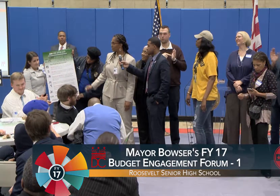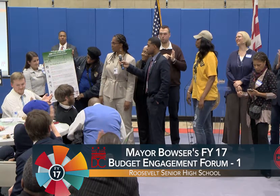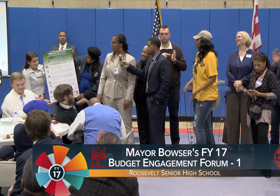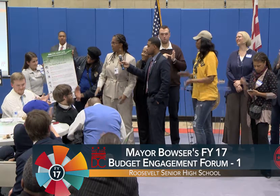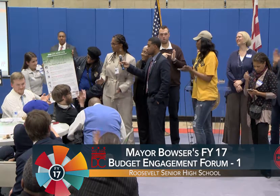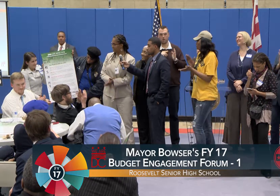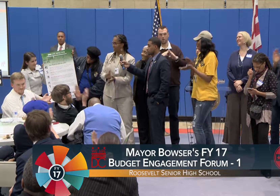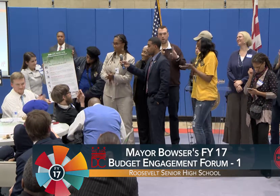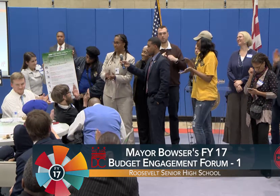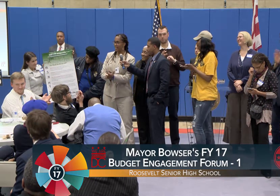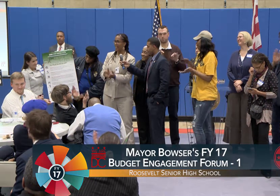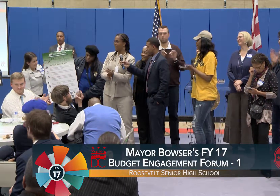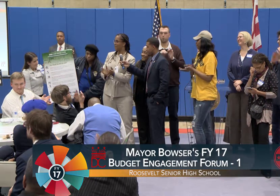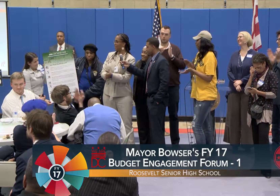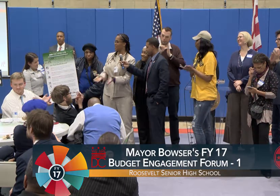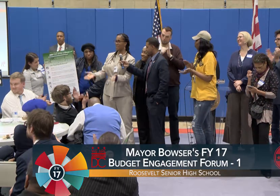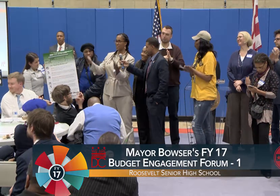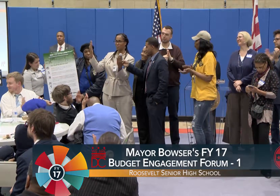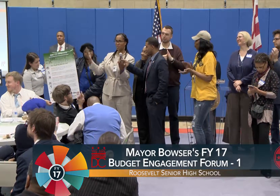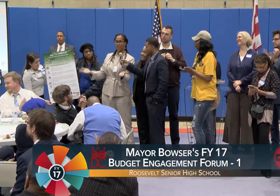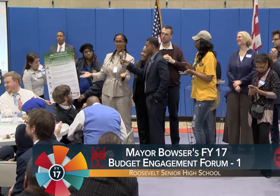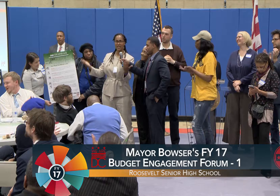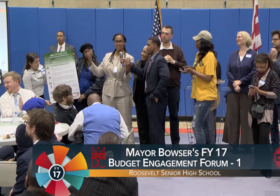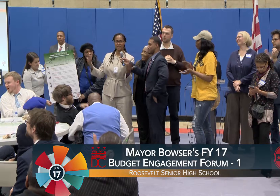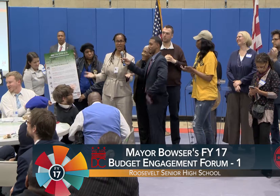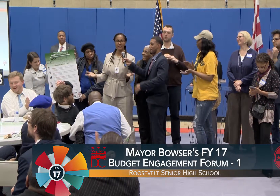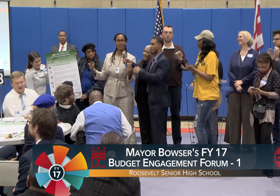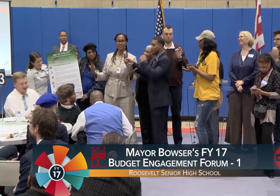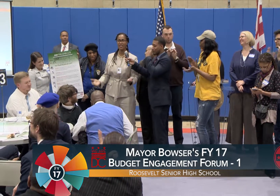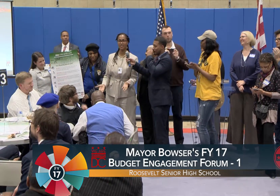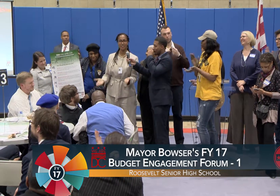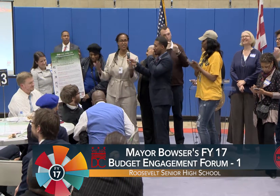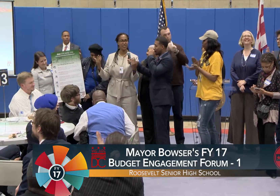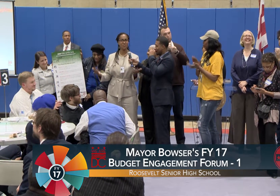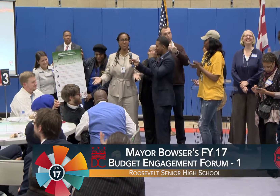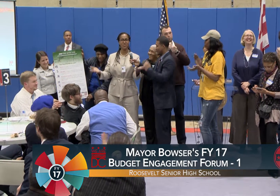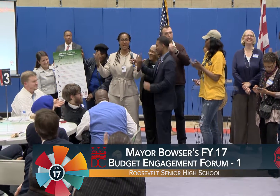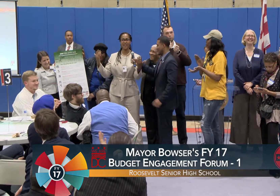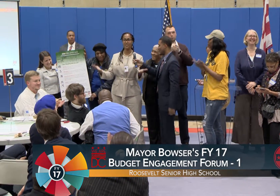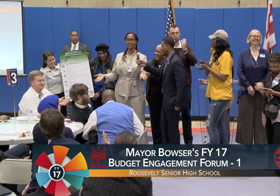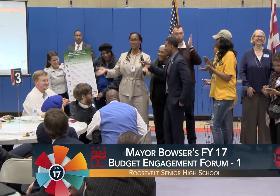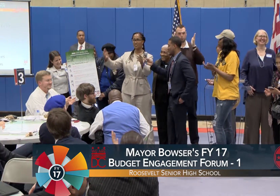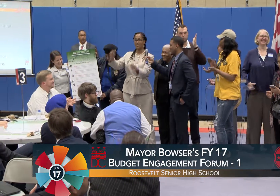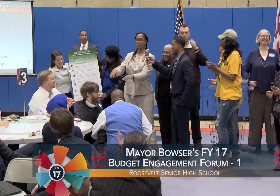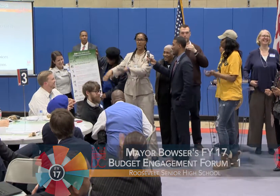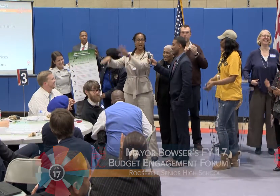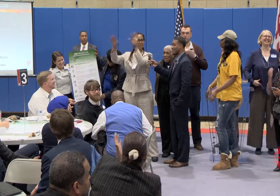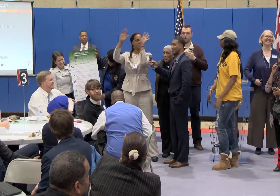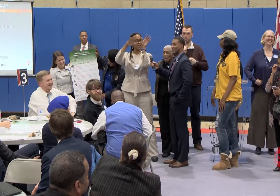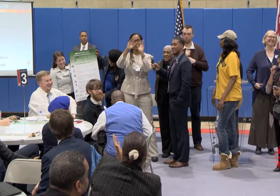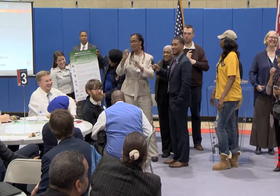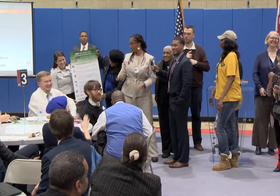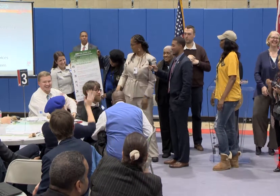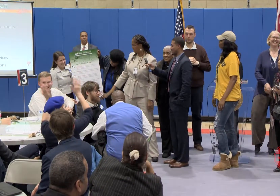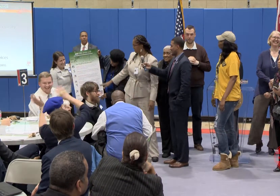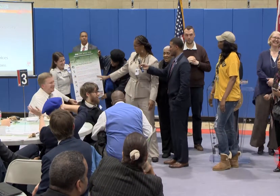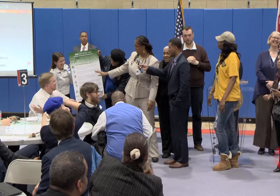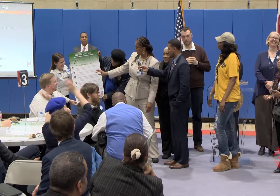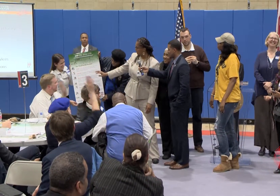WE WANT TO MAKE SURE EVERYBODY WANT TO RAISE THE ROOF ON THAT, RIGHT? RAISE THE ROOF, STAND UP. DO THE WAVE. OKAY.